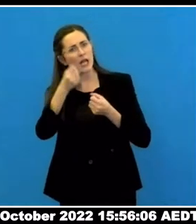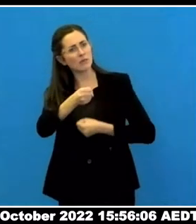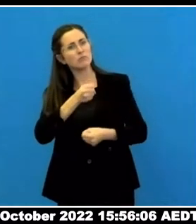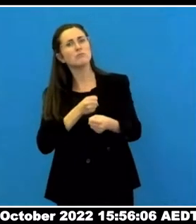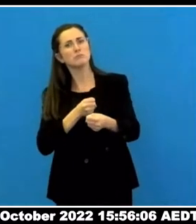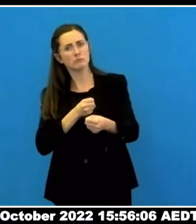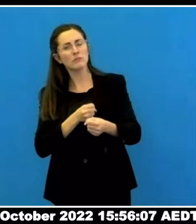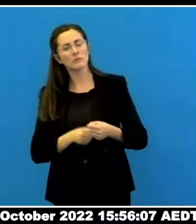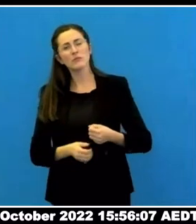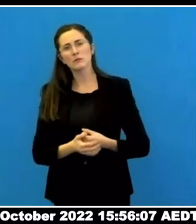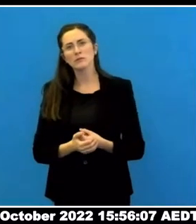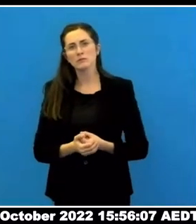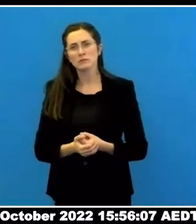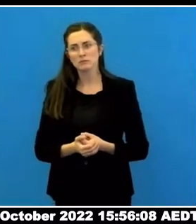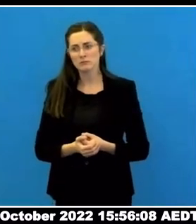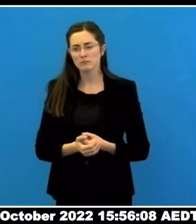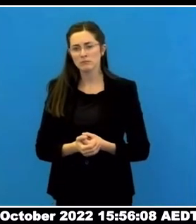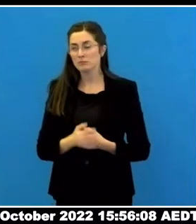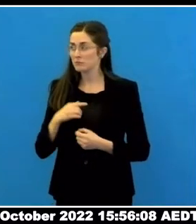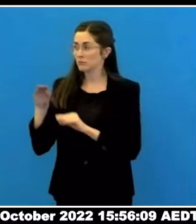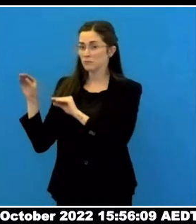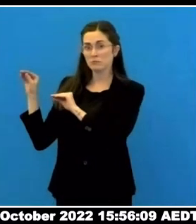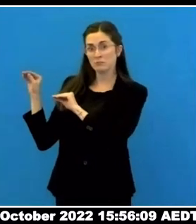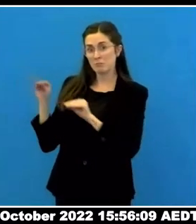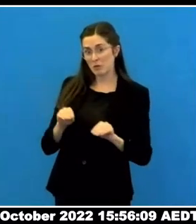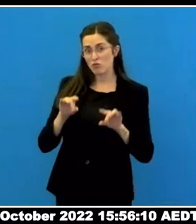We live and care in Australia, for me I almost 20 years.